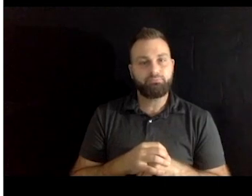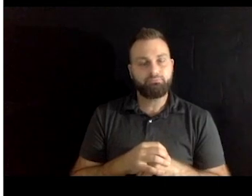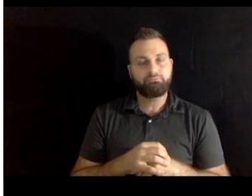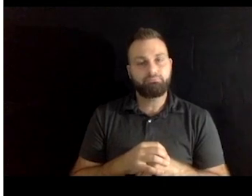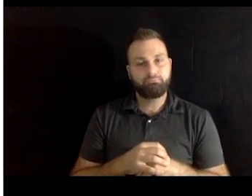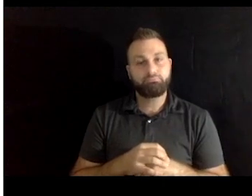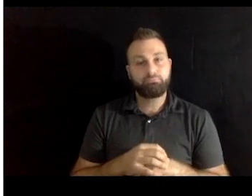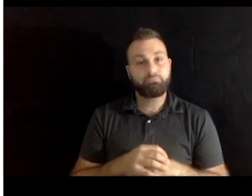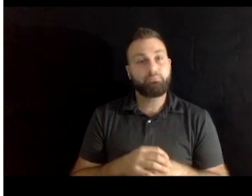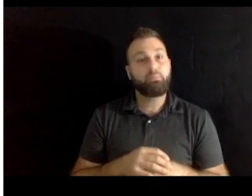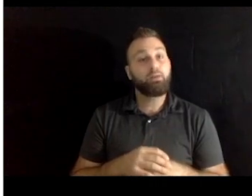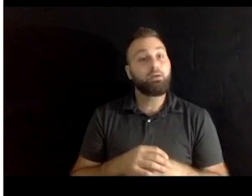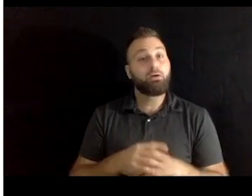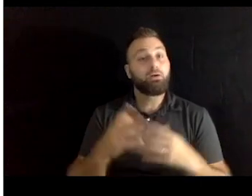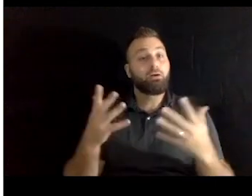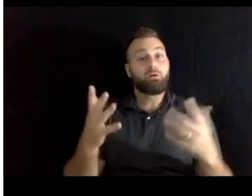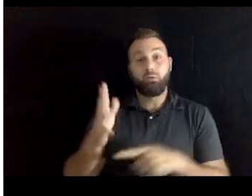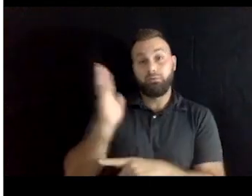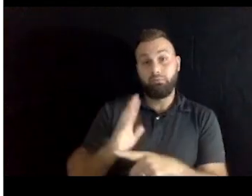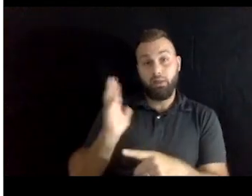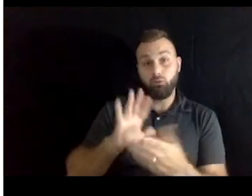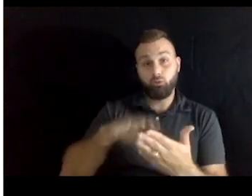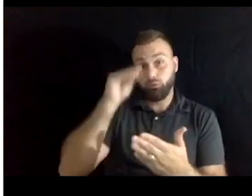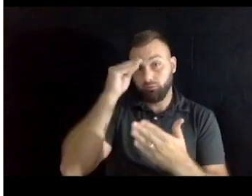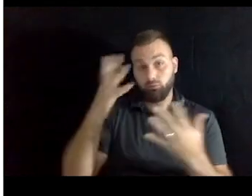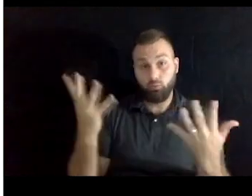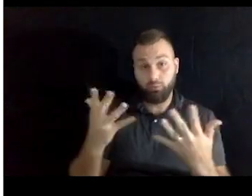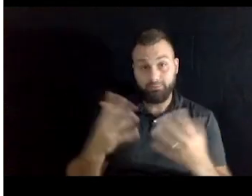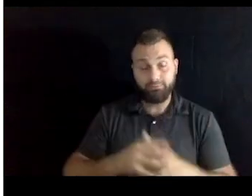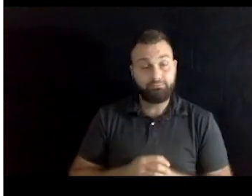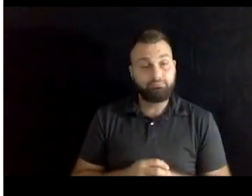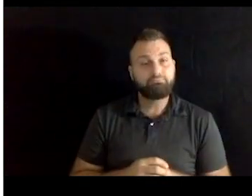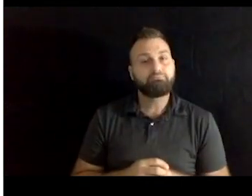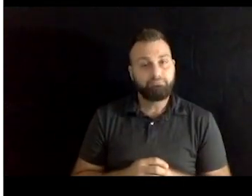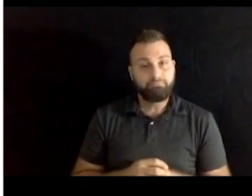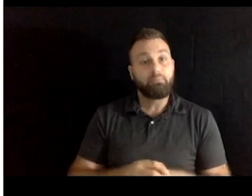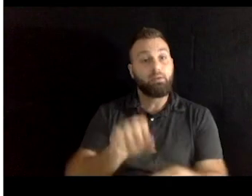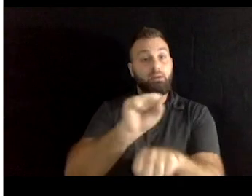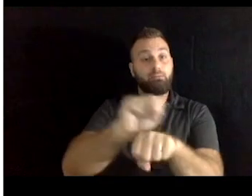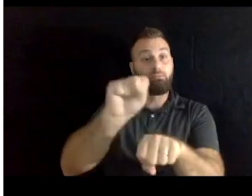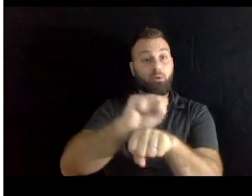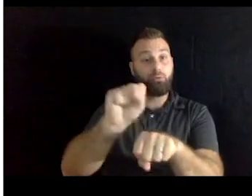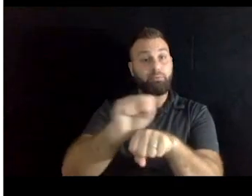So what is the takeaway from the past? The takeaway is that employment is a major